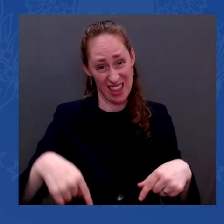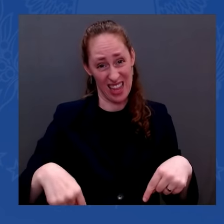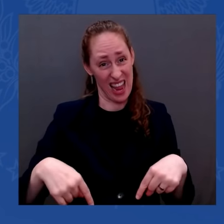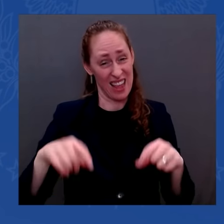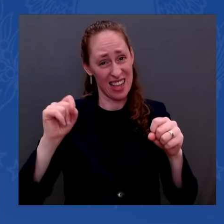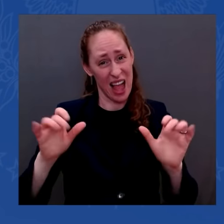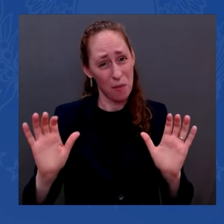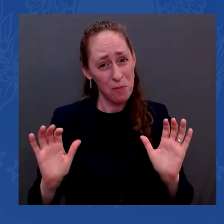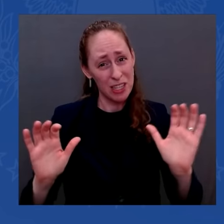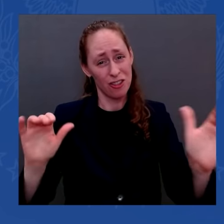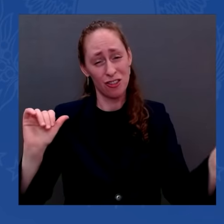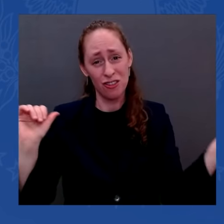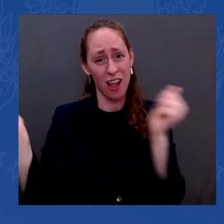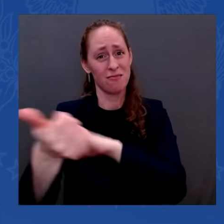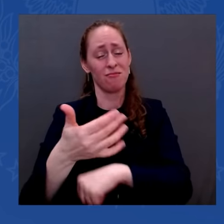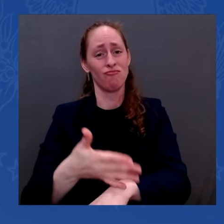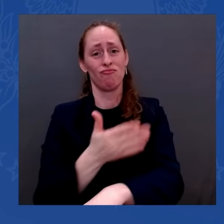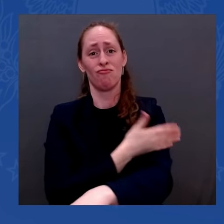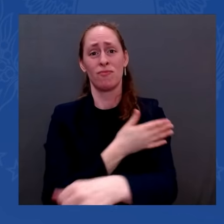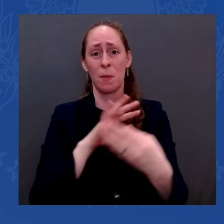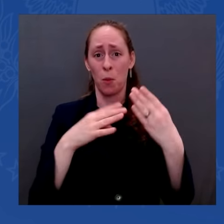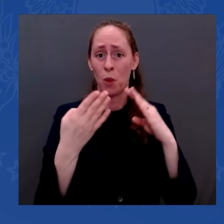It means that we are going to have to double down